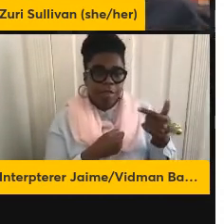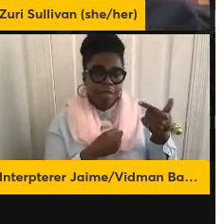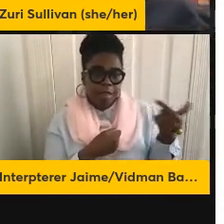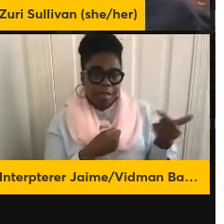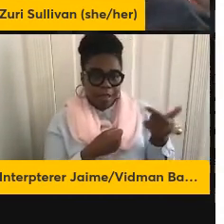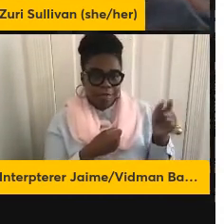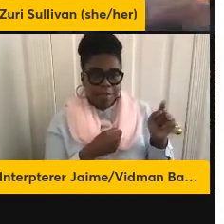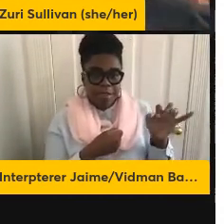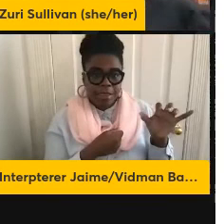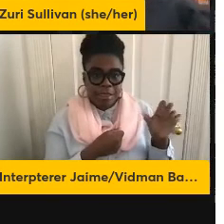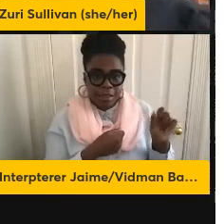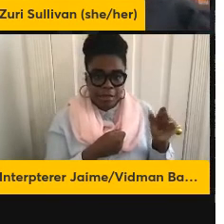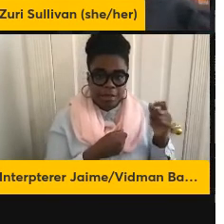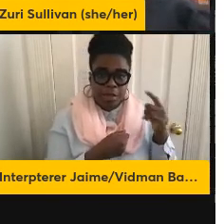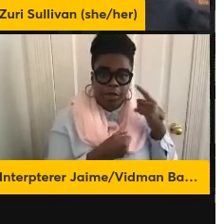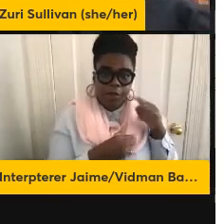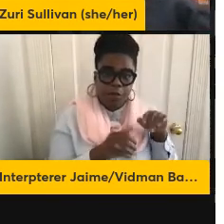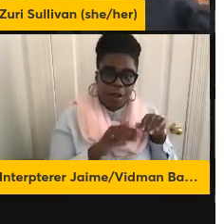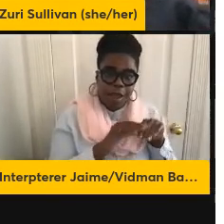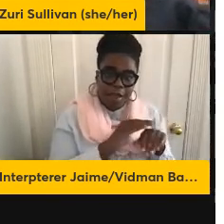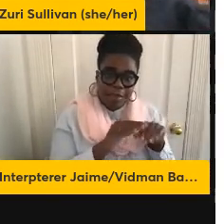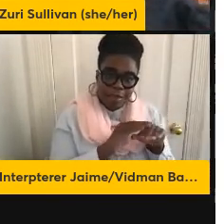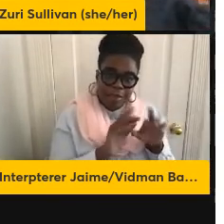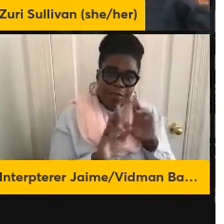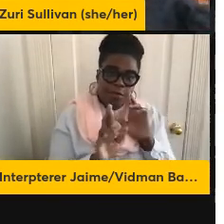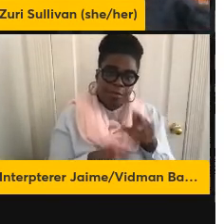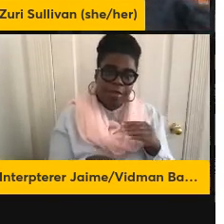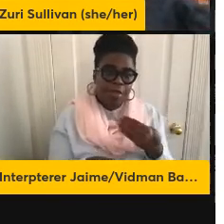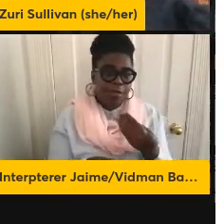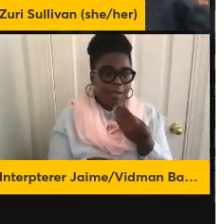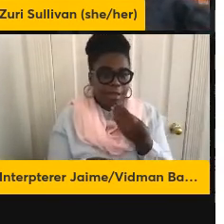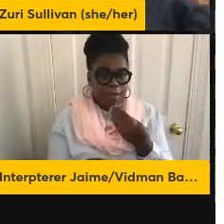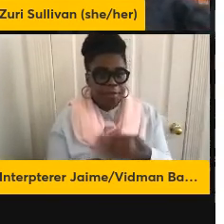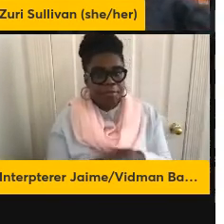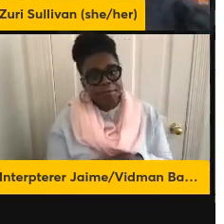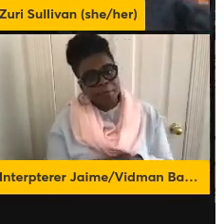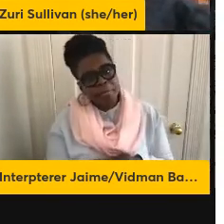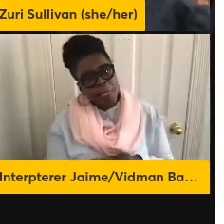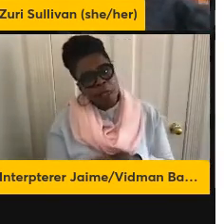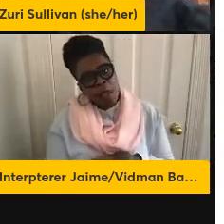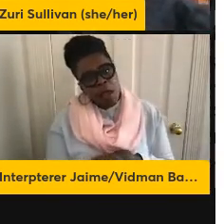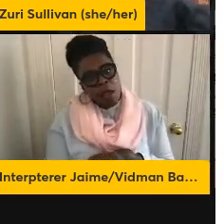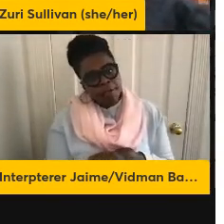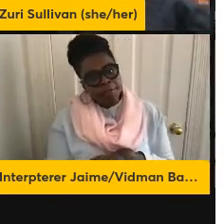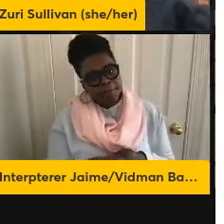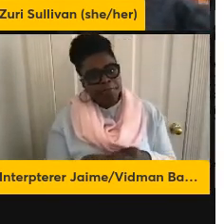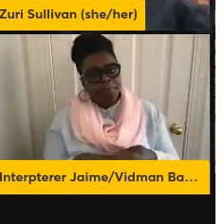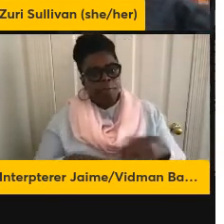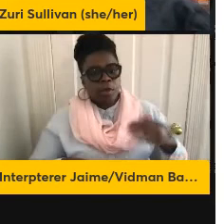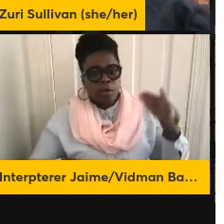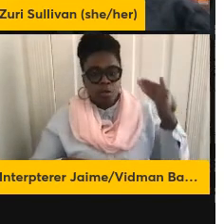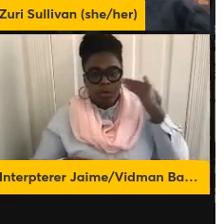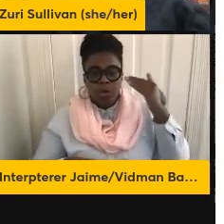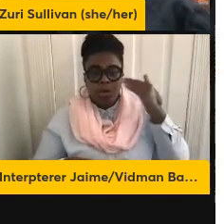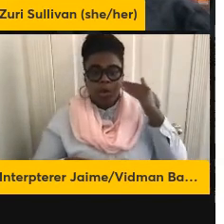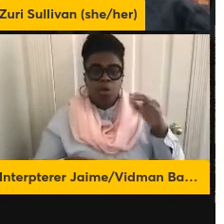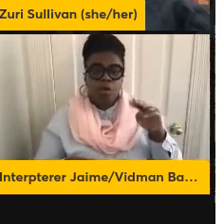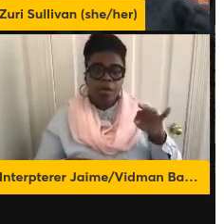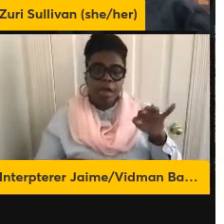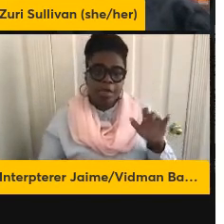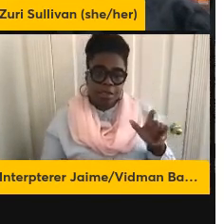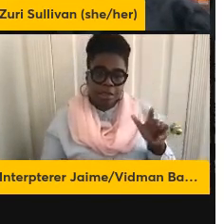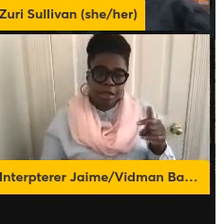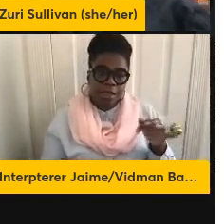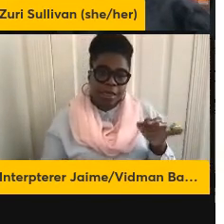villus axis in response to diet. Because we know that knotch and went ligands are more concentrated at the base of the intestinal